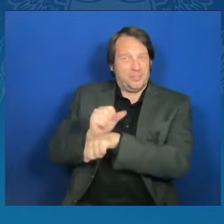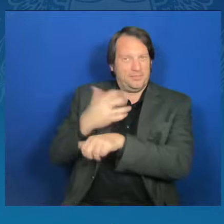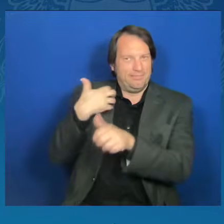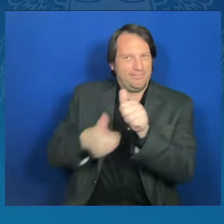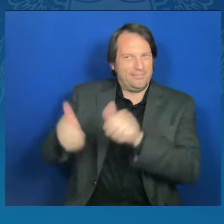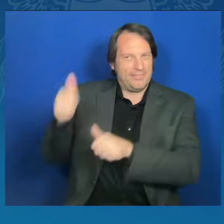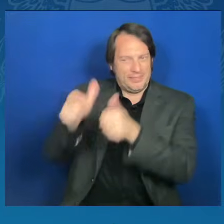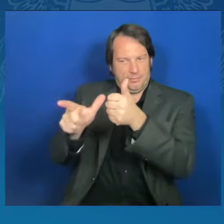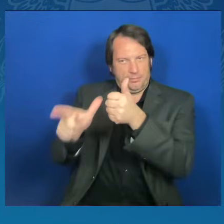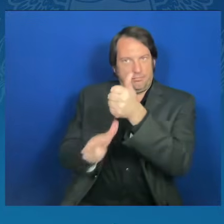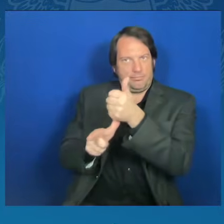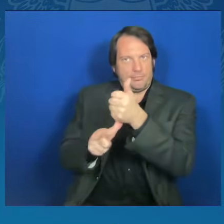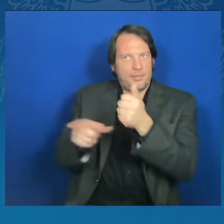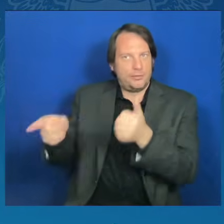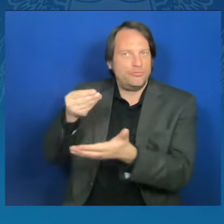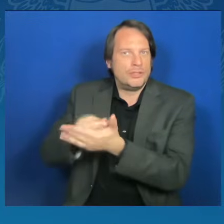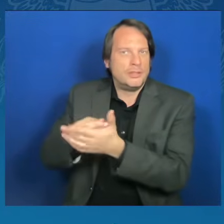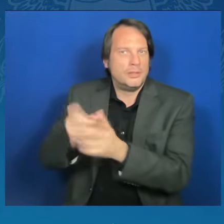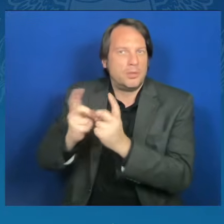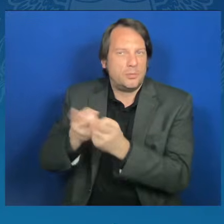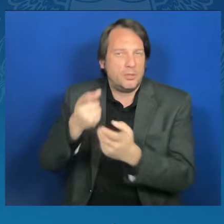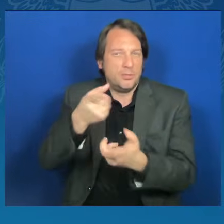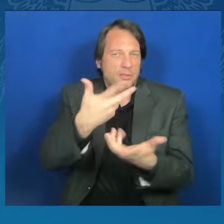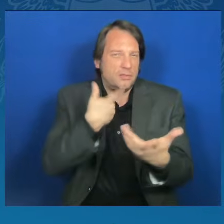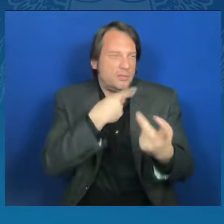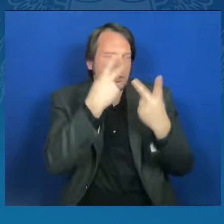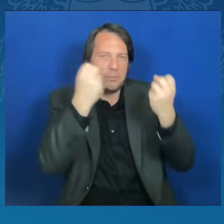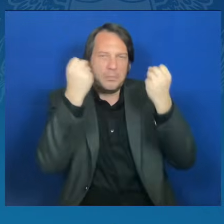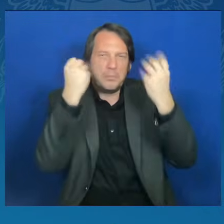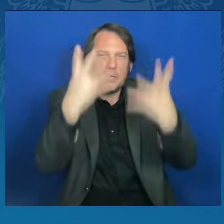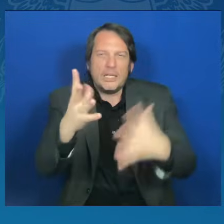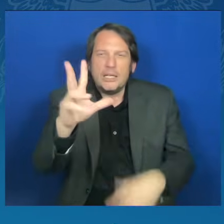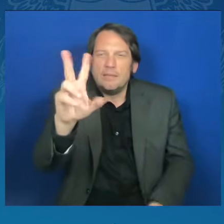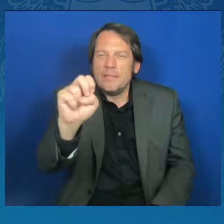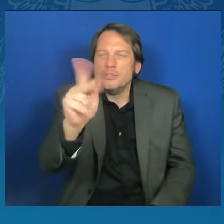Today I saw venture capitalists that look like America and look like Black Wall Street,